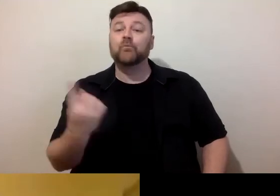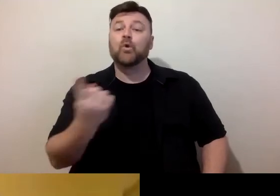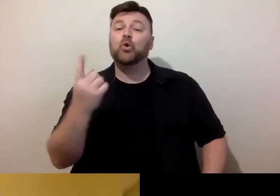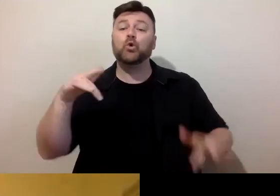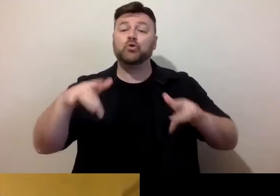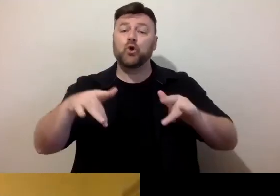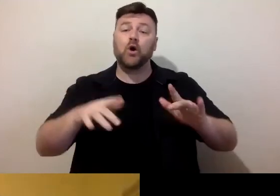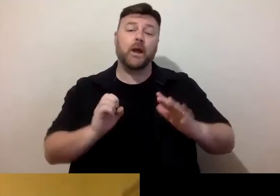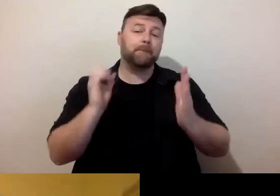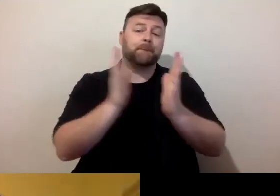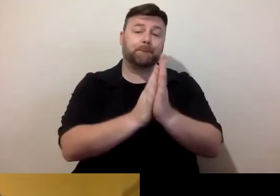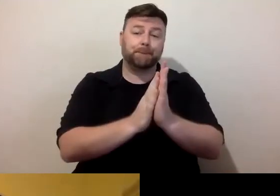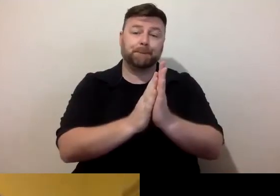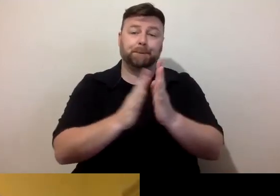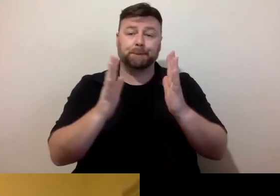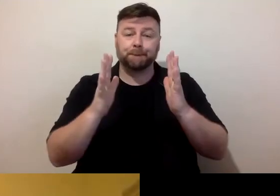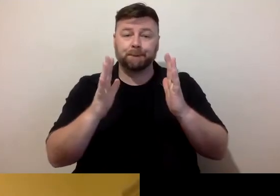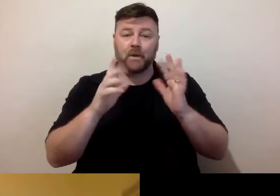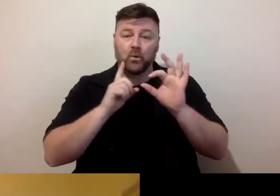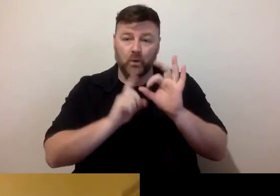hasn't shared a question, that has a question for Matt, to share it with